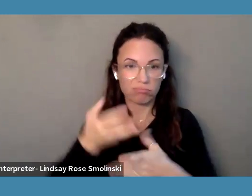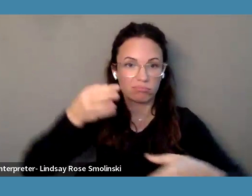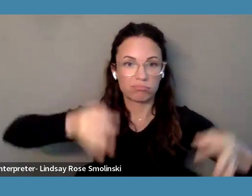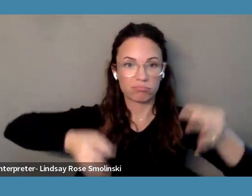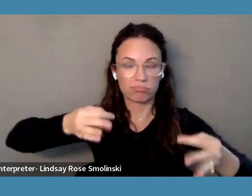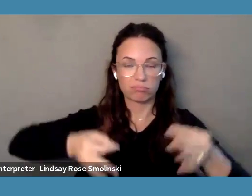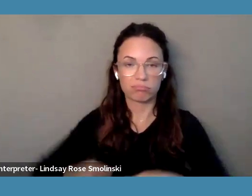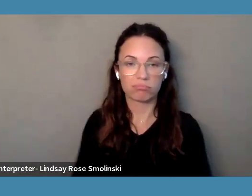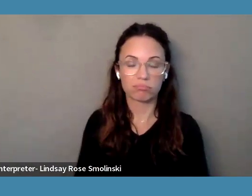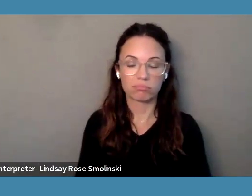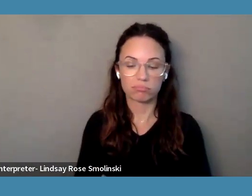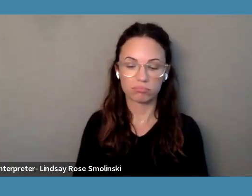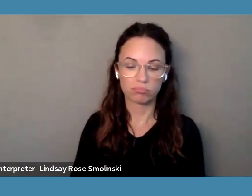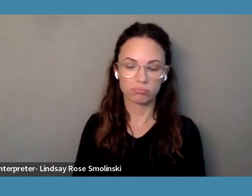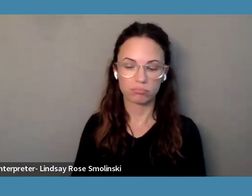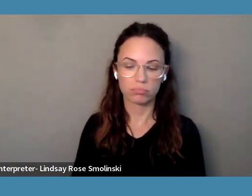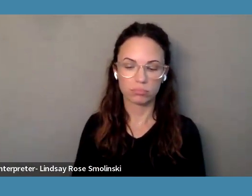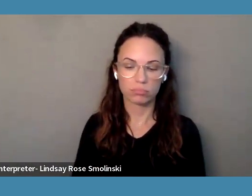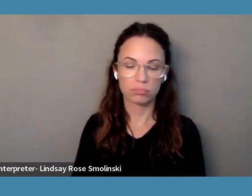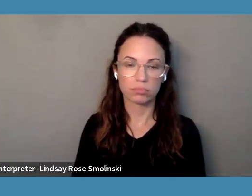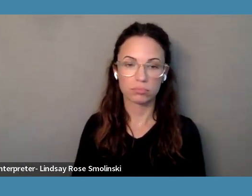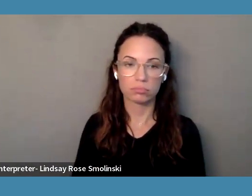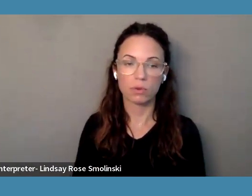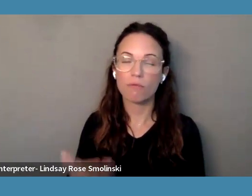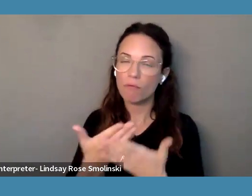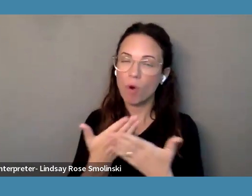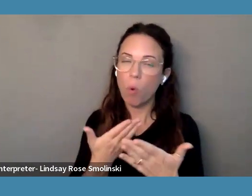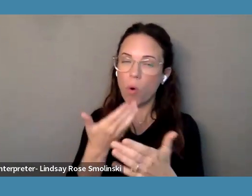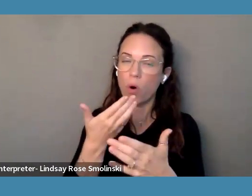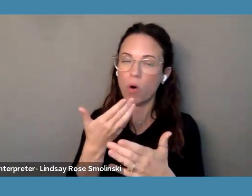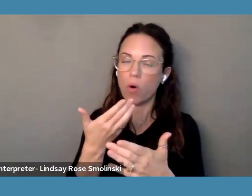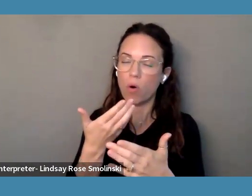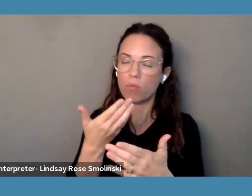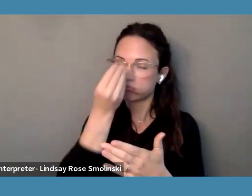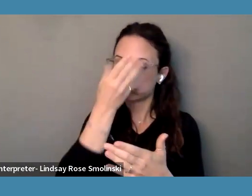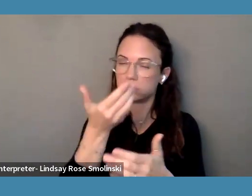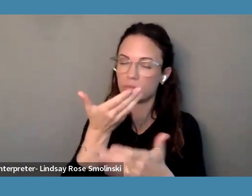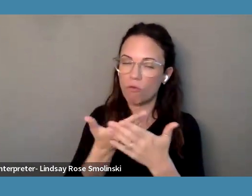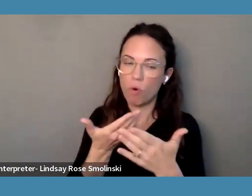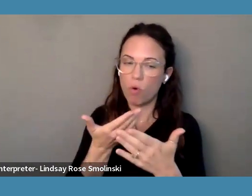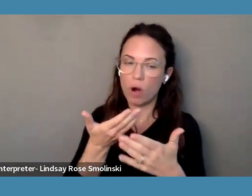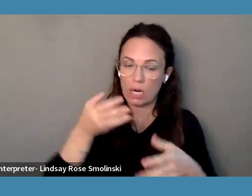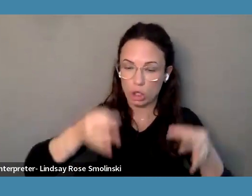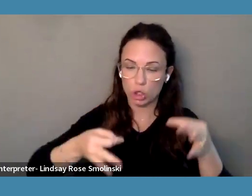And before every hearing you should, in the notice it'll give you, like I said,